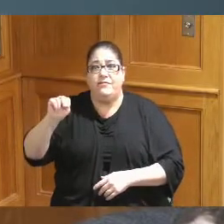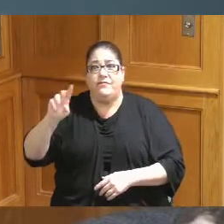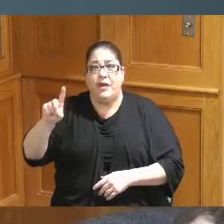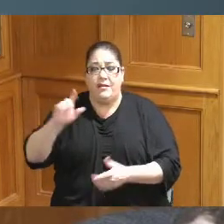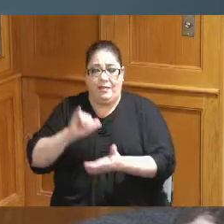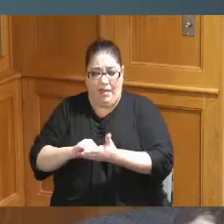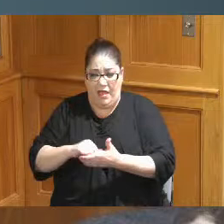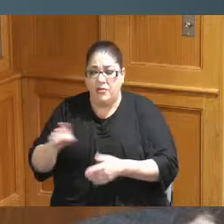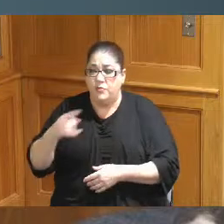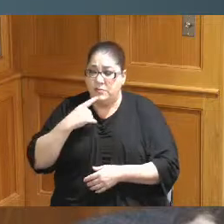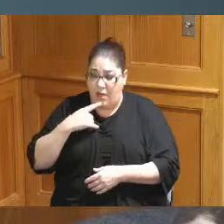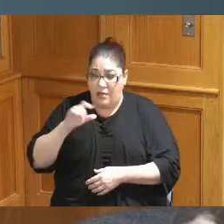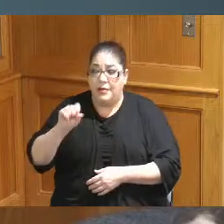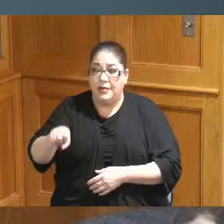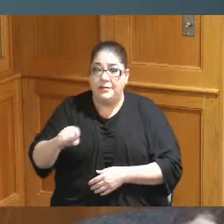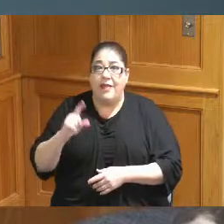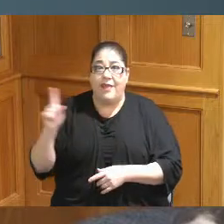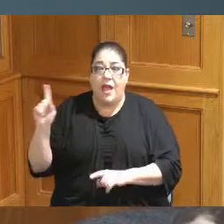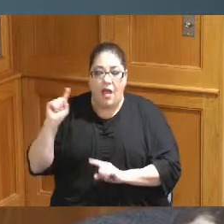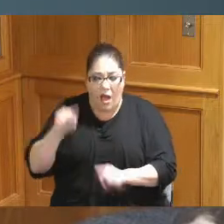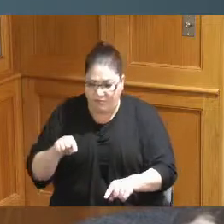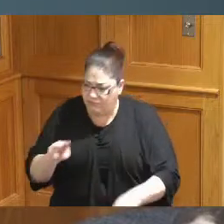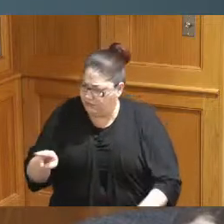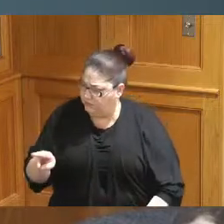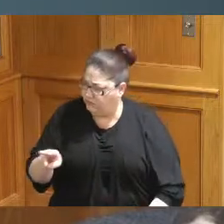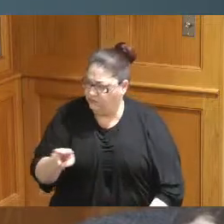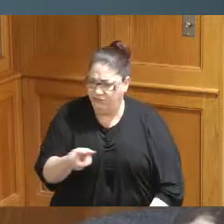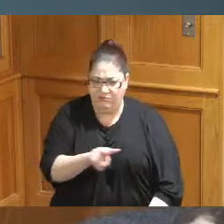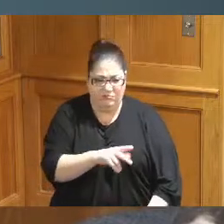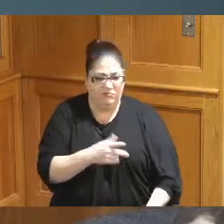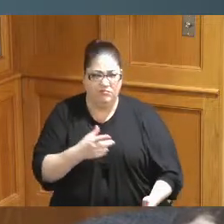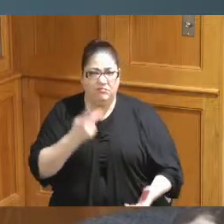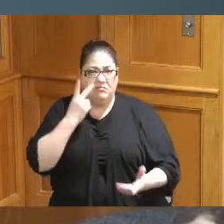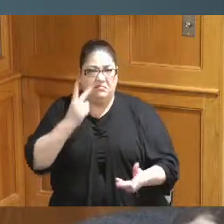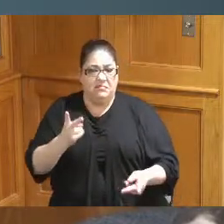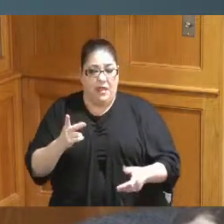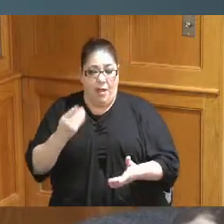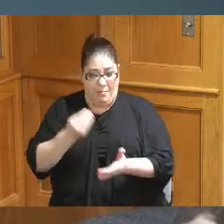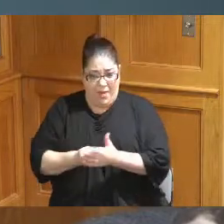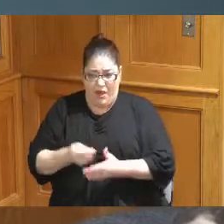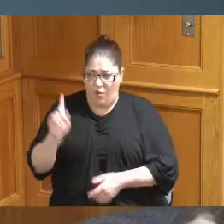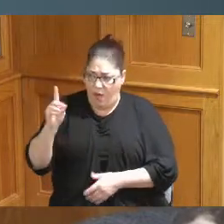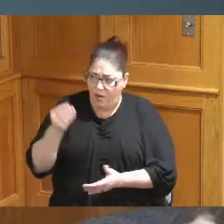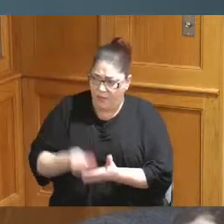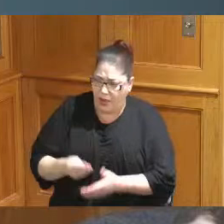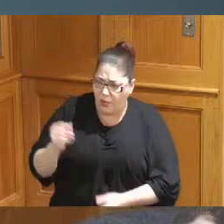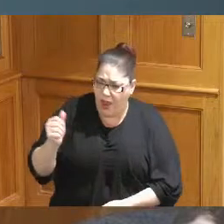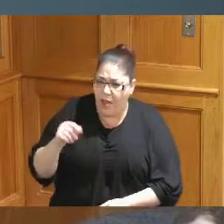there you say it is and they come out and if they don't see what they funded you would be jumping